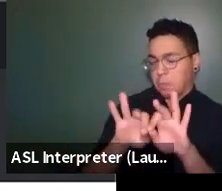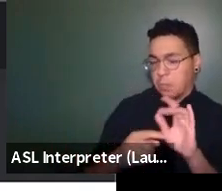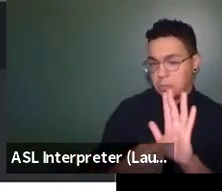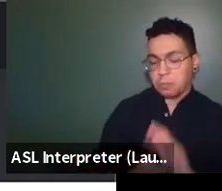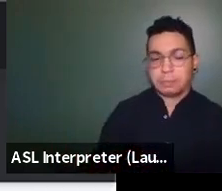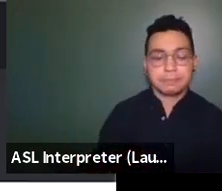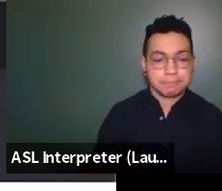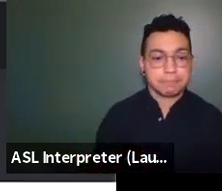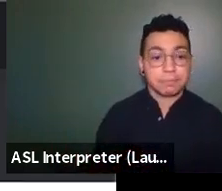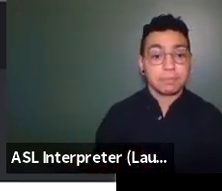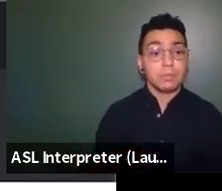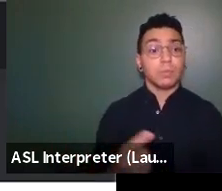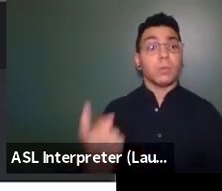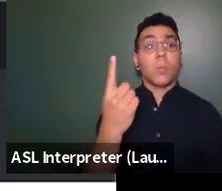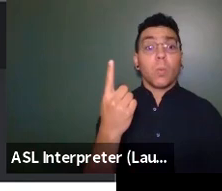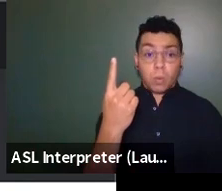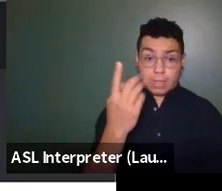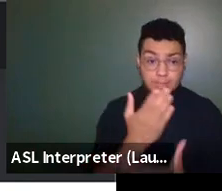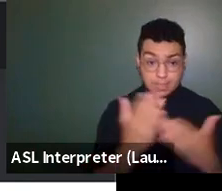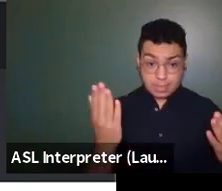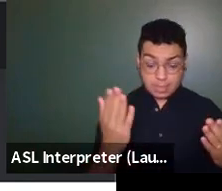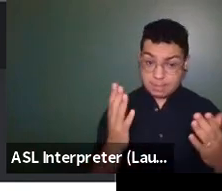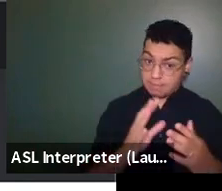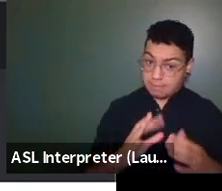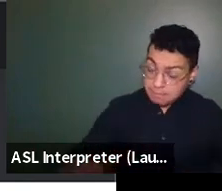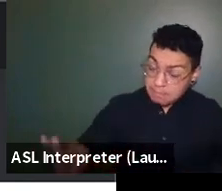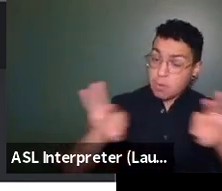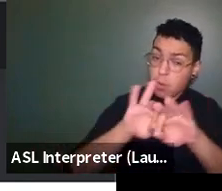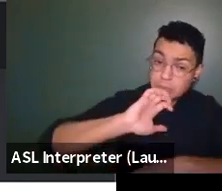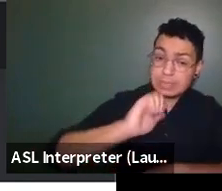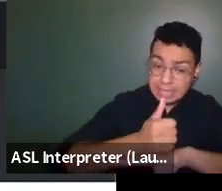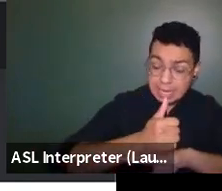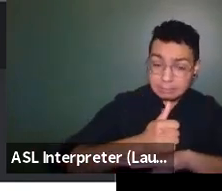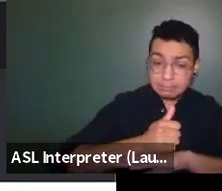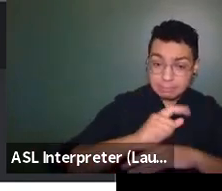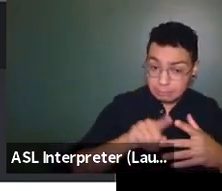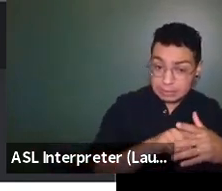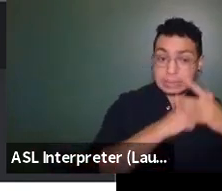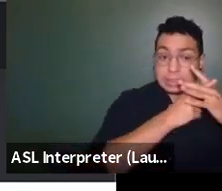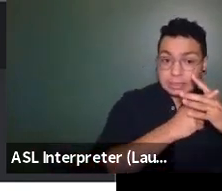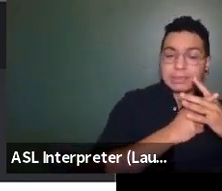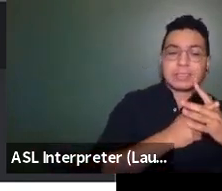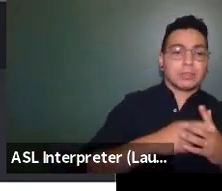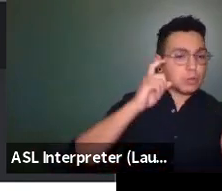ESD 112 - Katherine Livick: One of the things that you need to do when you set up Classroom is set up your notifications and